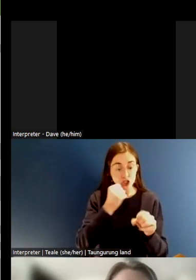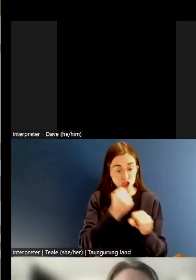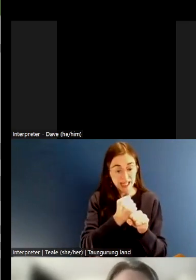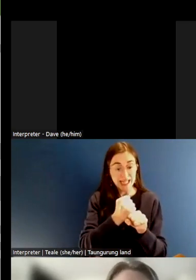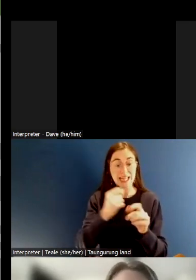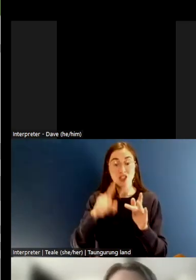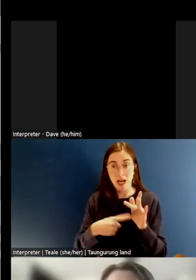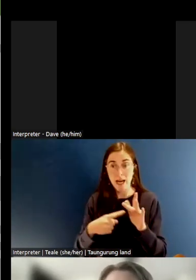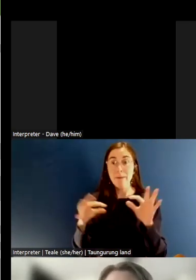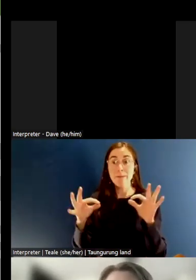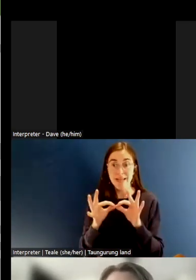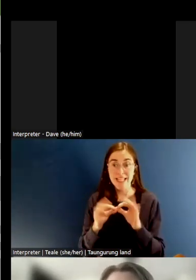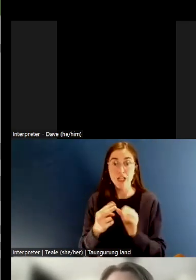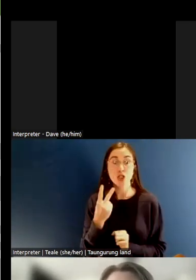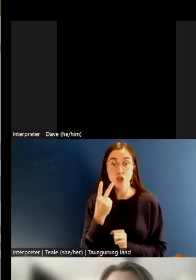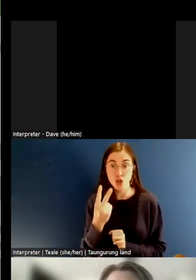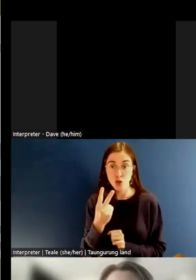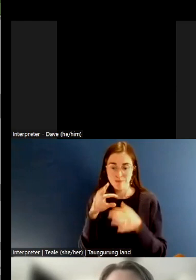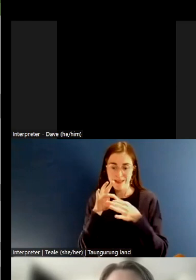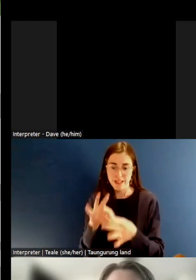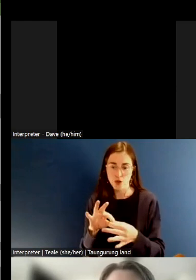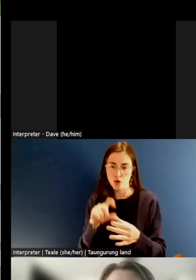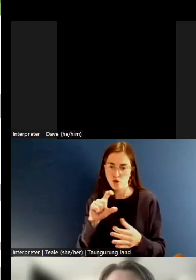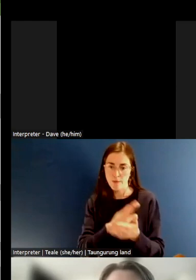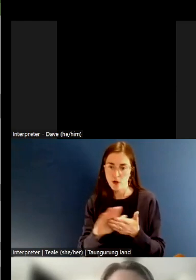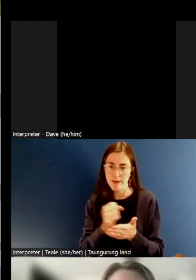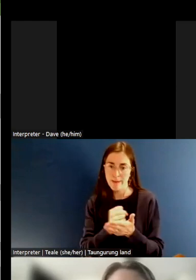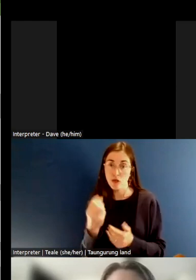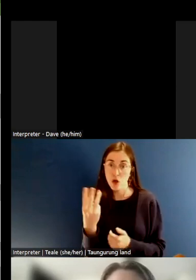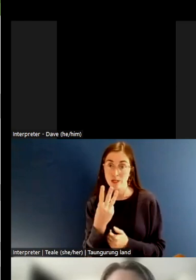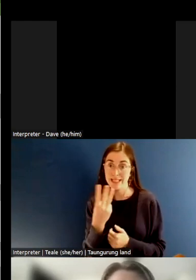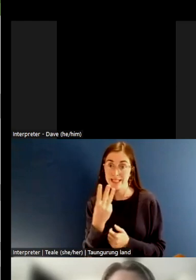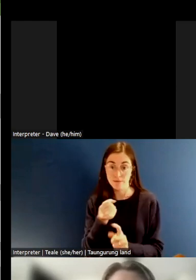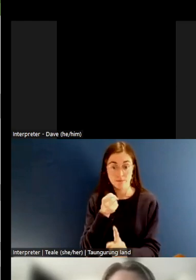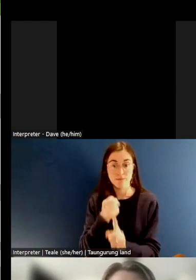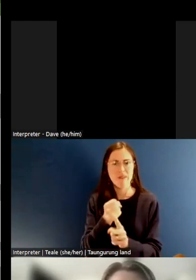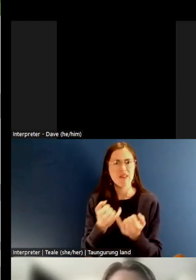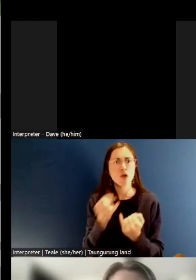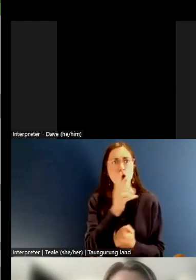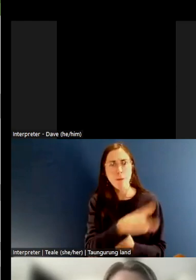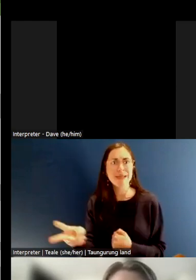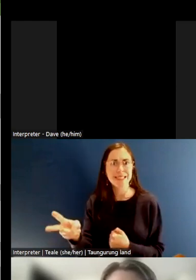and that's there on chromosome 13. So people may well have heard about this one.